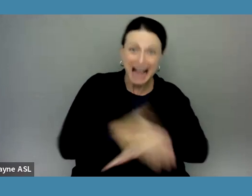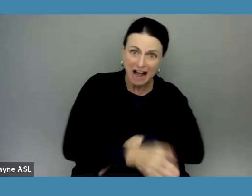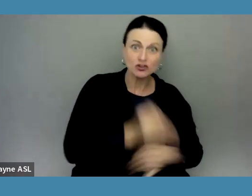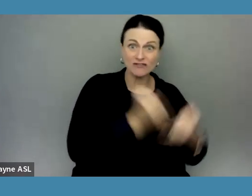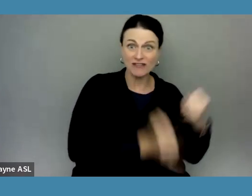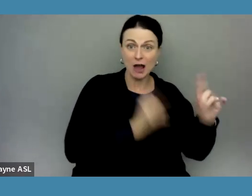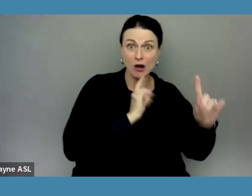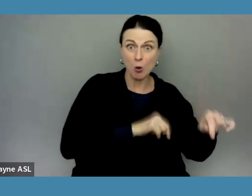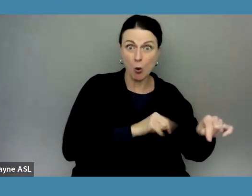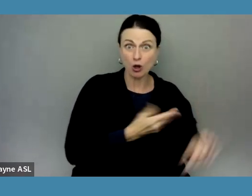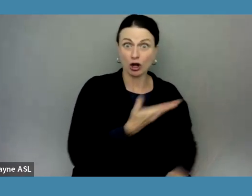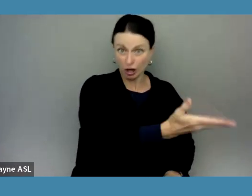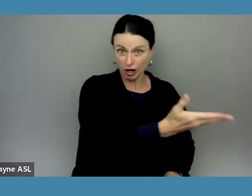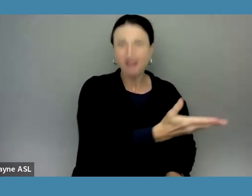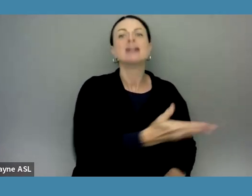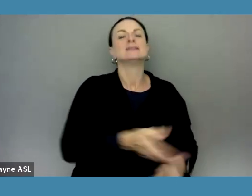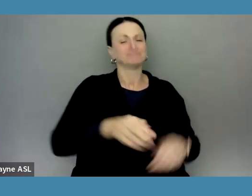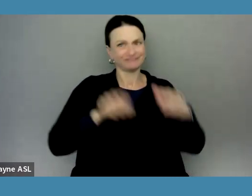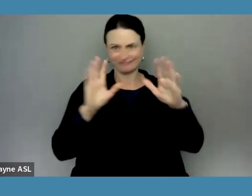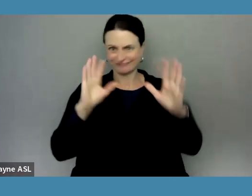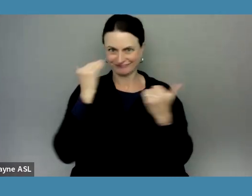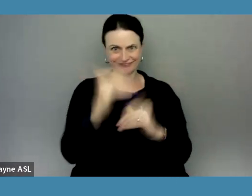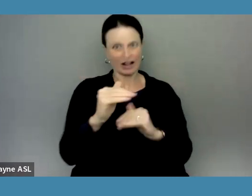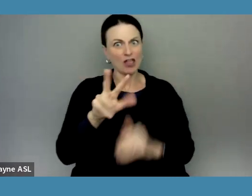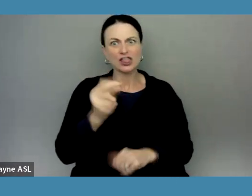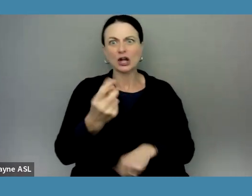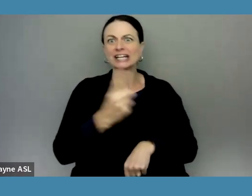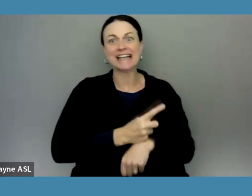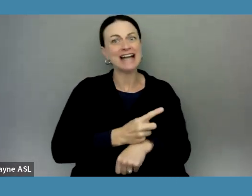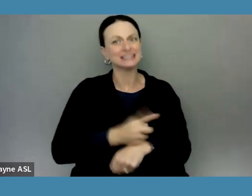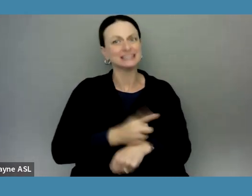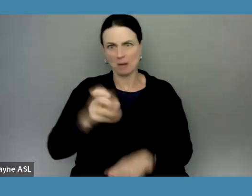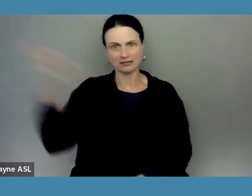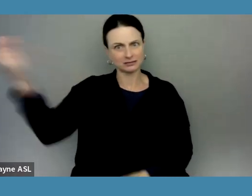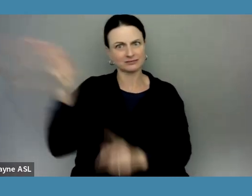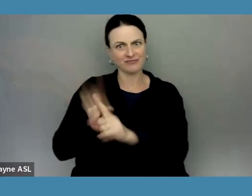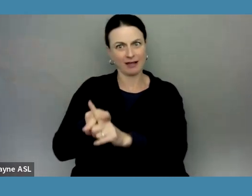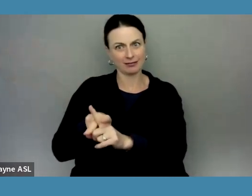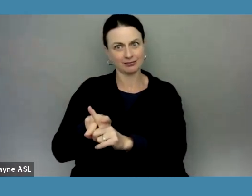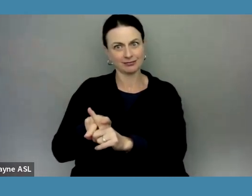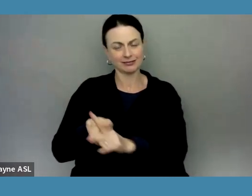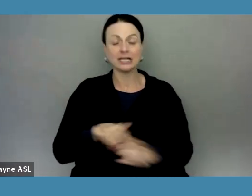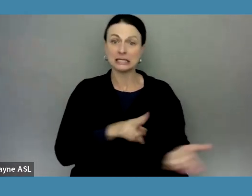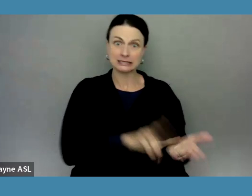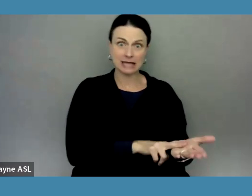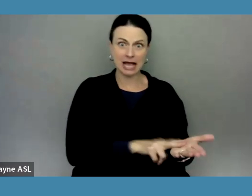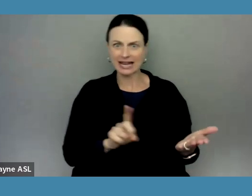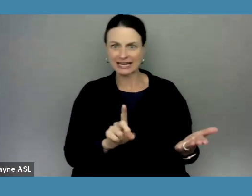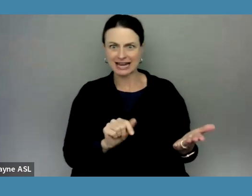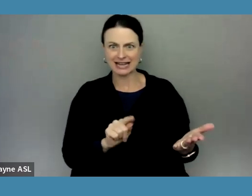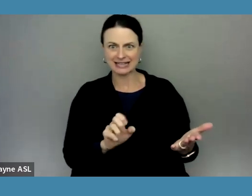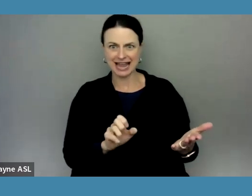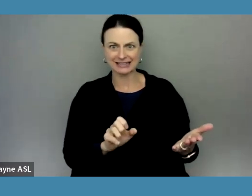obviously the hearing officer's signature and it will have a date and an appeal has to be filed